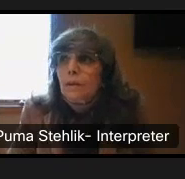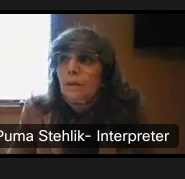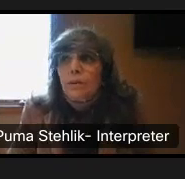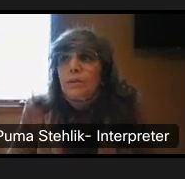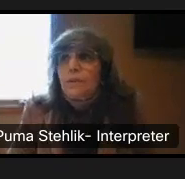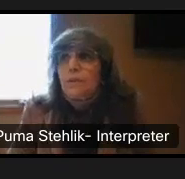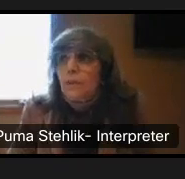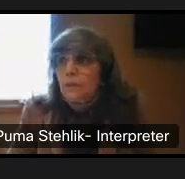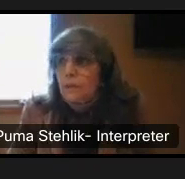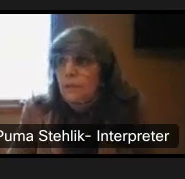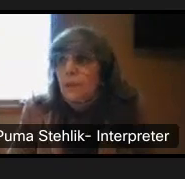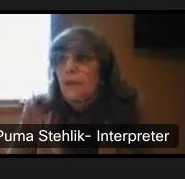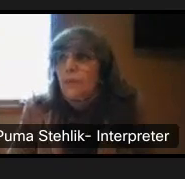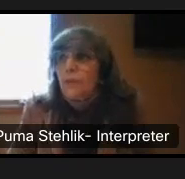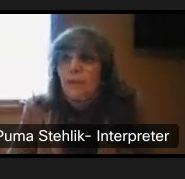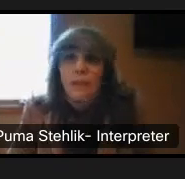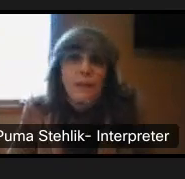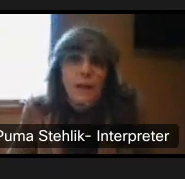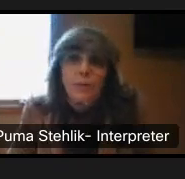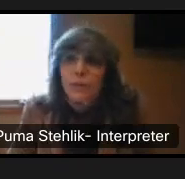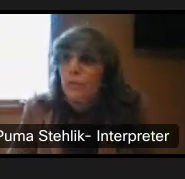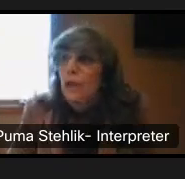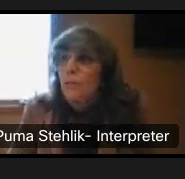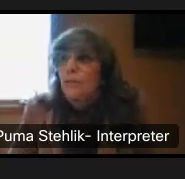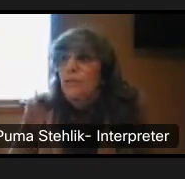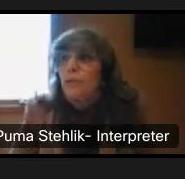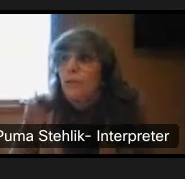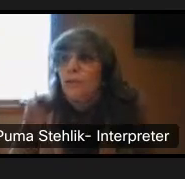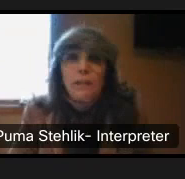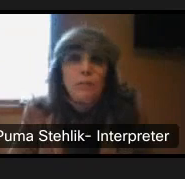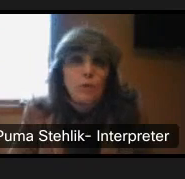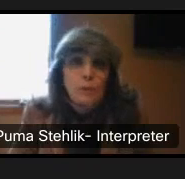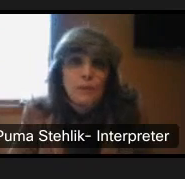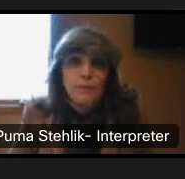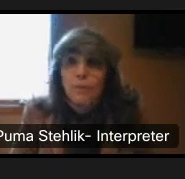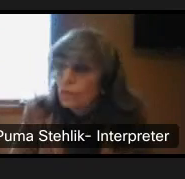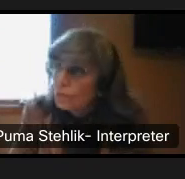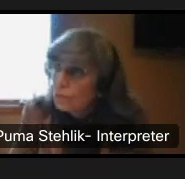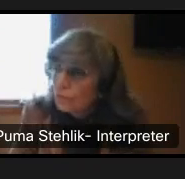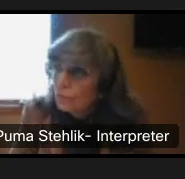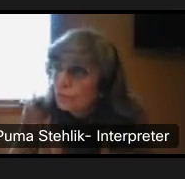Interpreter, and then bonus plan is for.